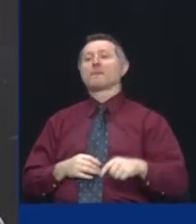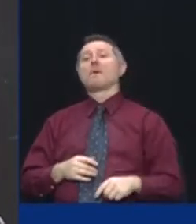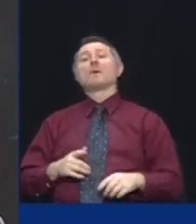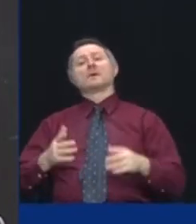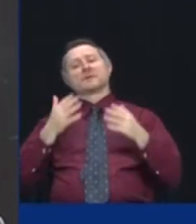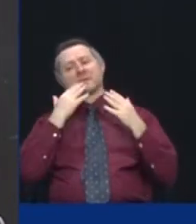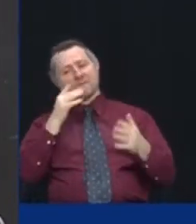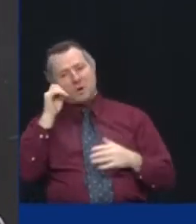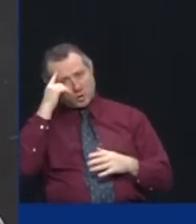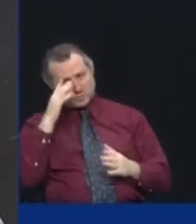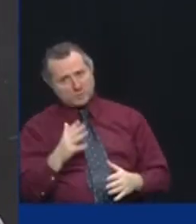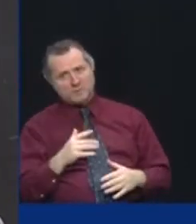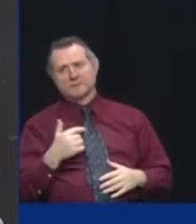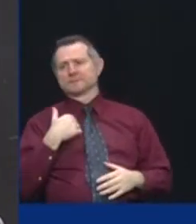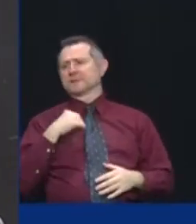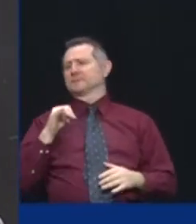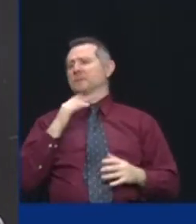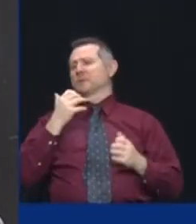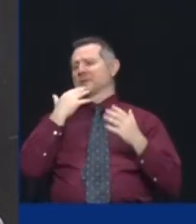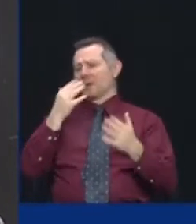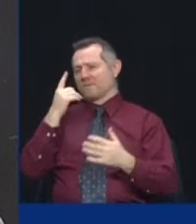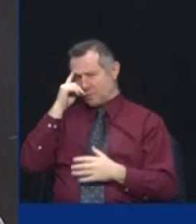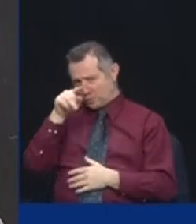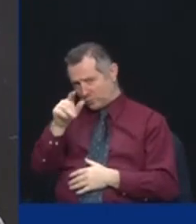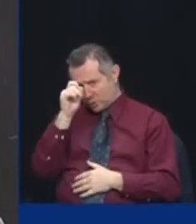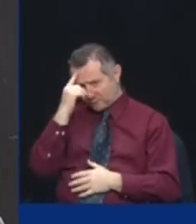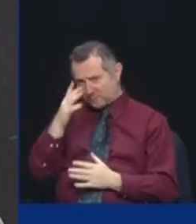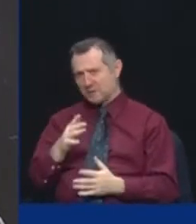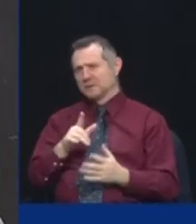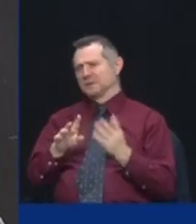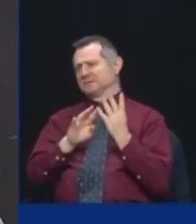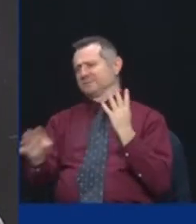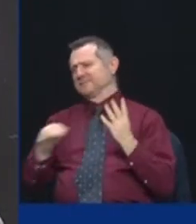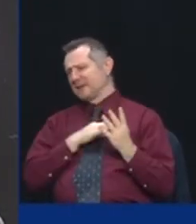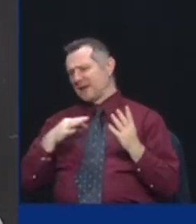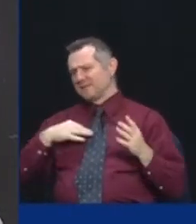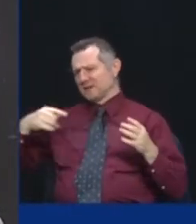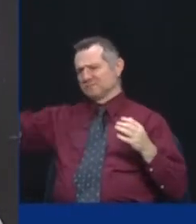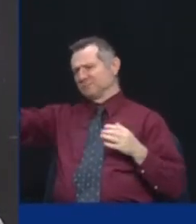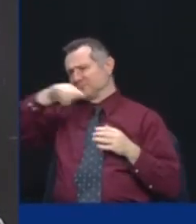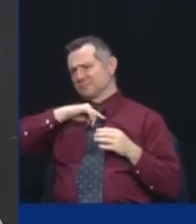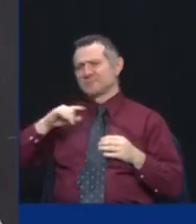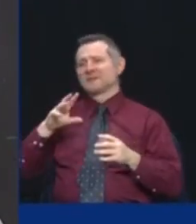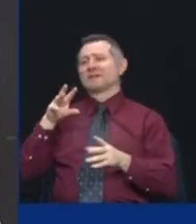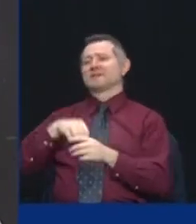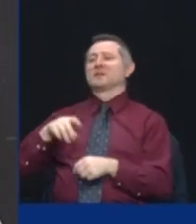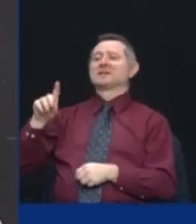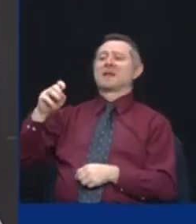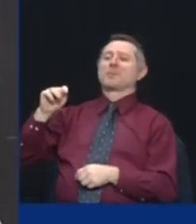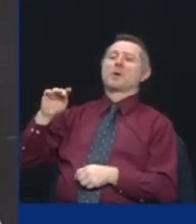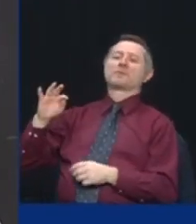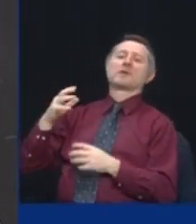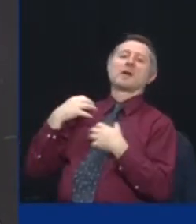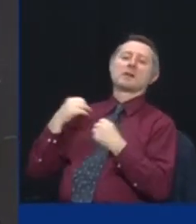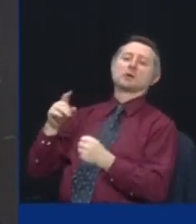MR. SANDY AUGUSTINE. FIRST OF ALL, SIMILARLY, I WOULD LIKE TO THANK YOU AND ALL OF